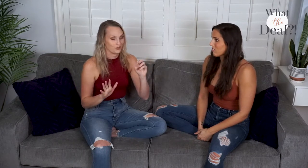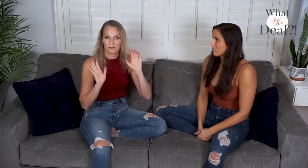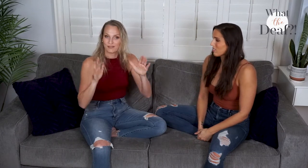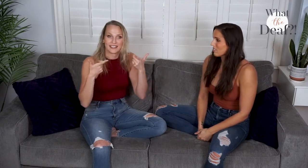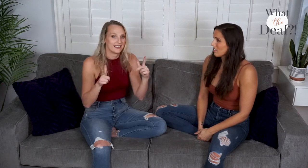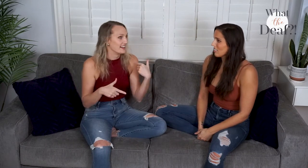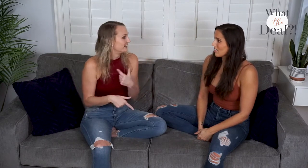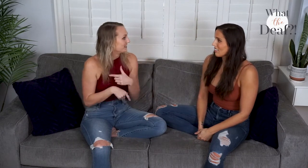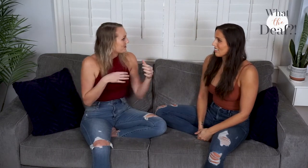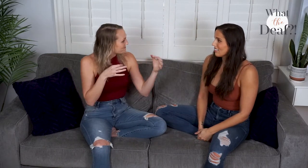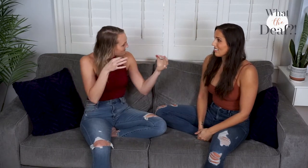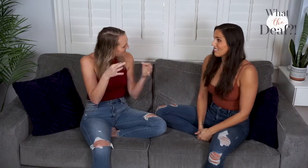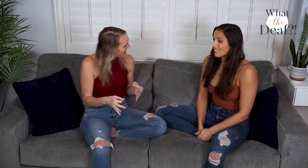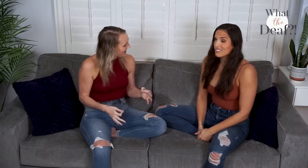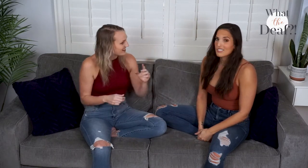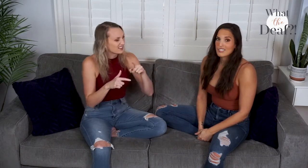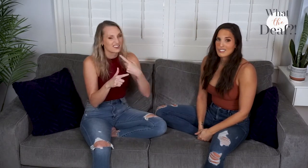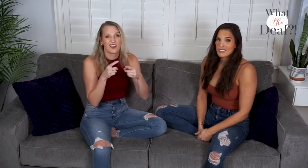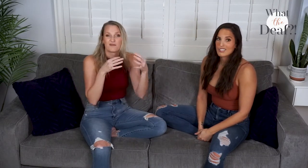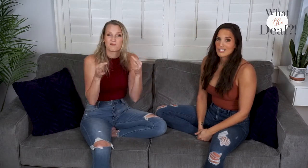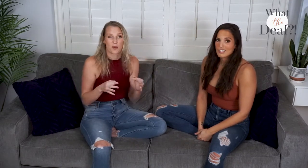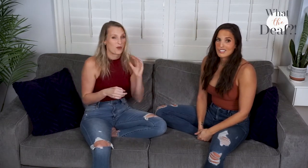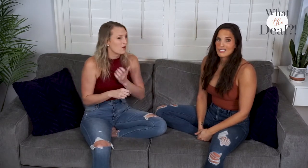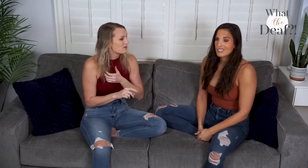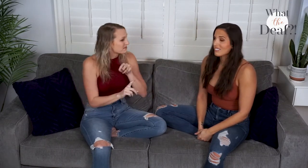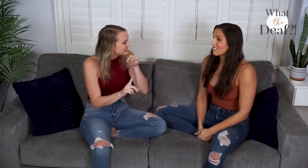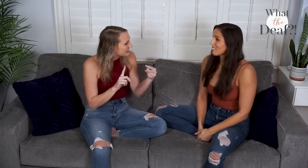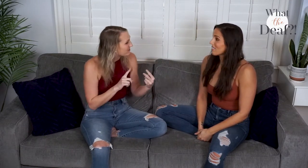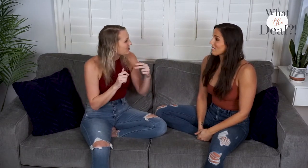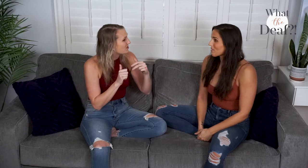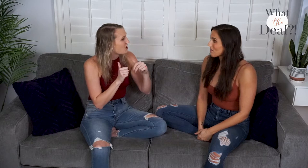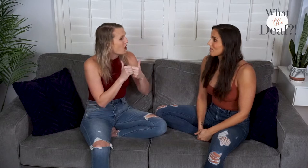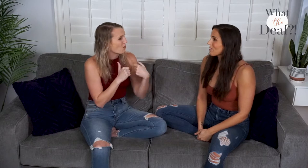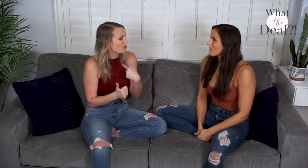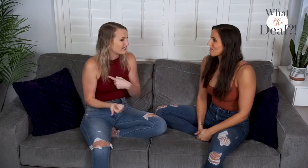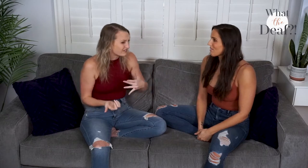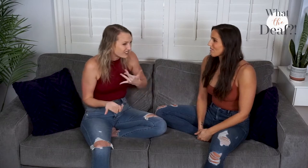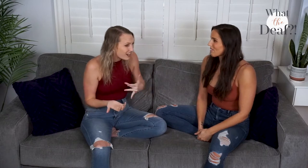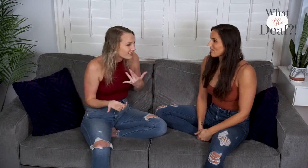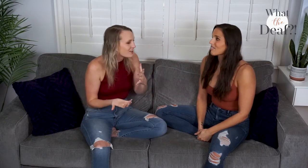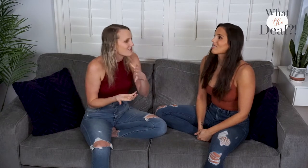So yeah, let us dive in and explain our story, give you our perspective,